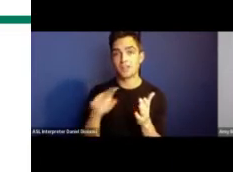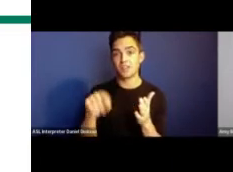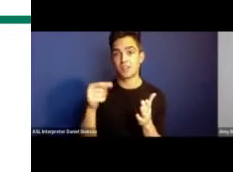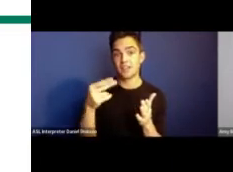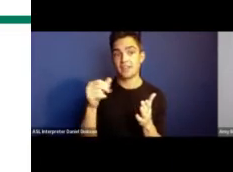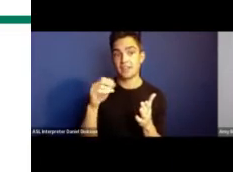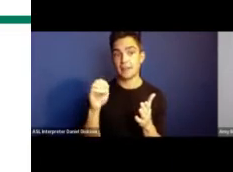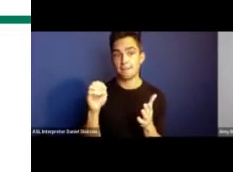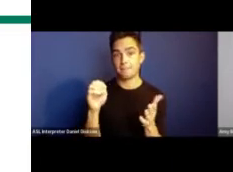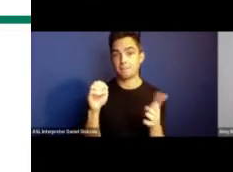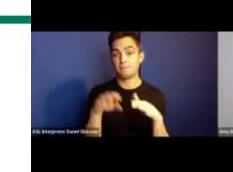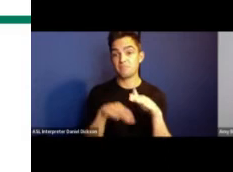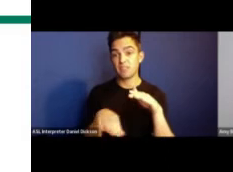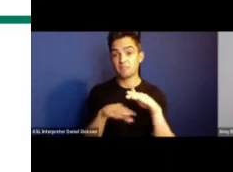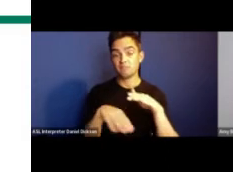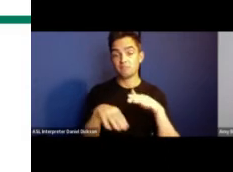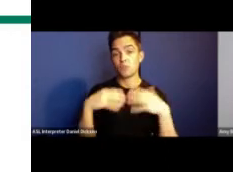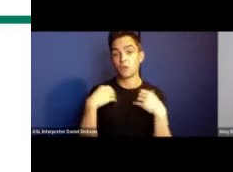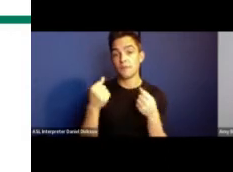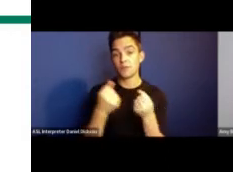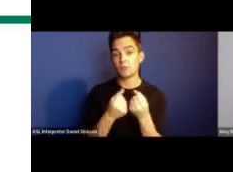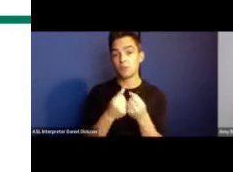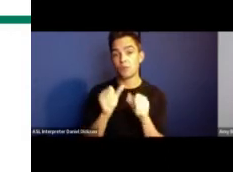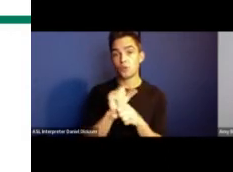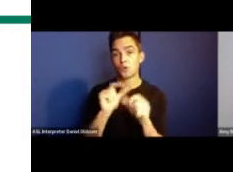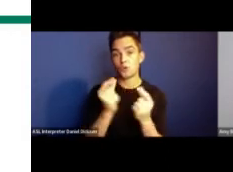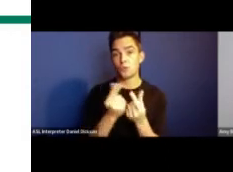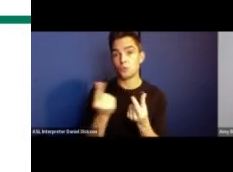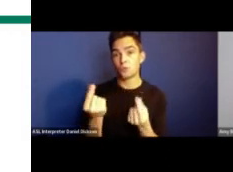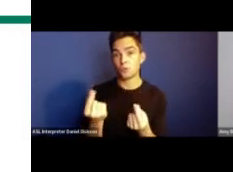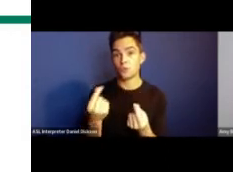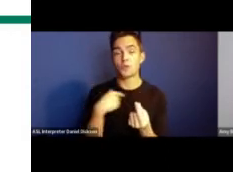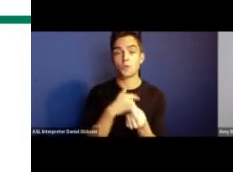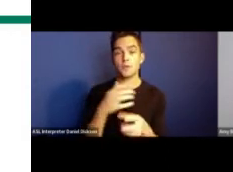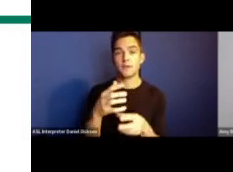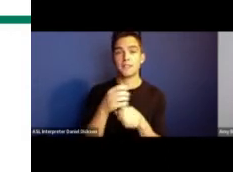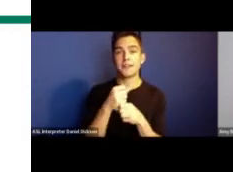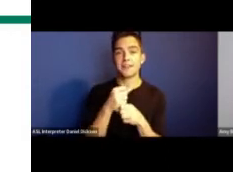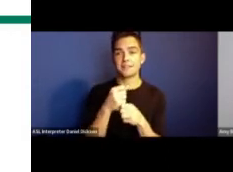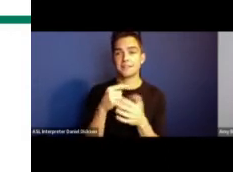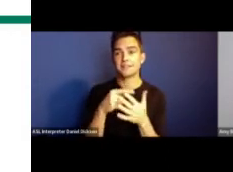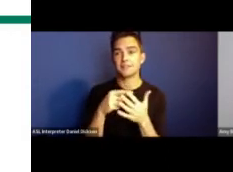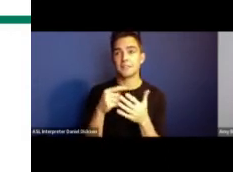Essentially what the recovery support Workgroup has done is we have taken existing data, and